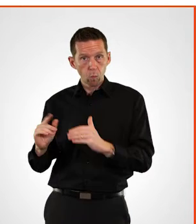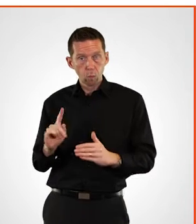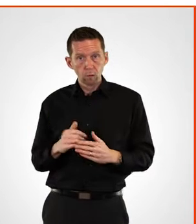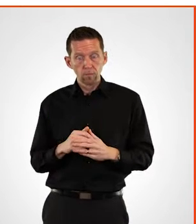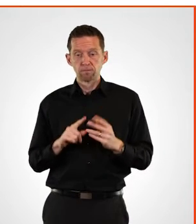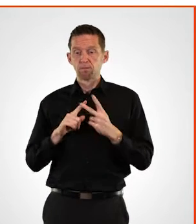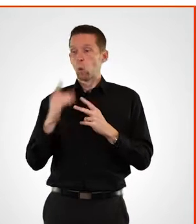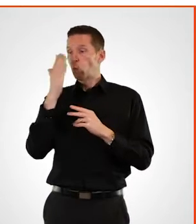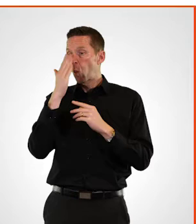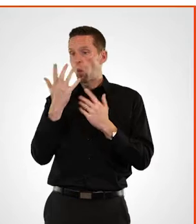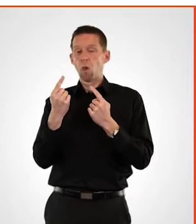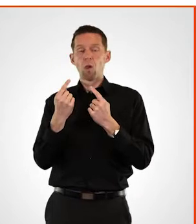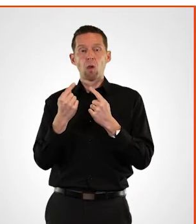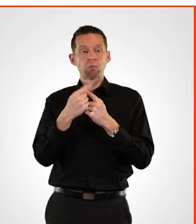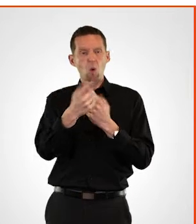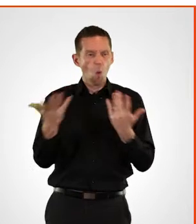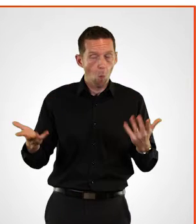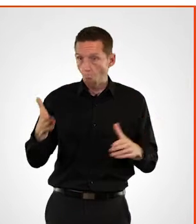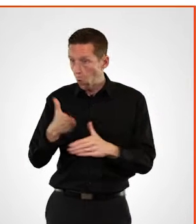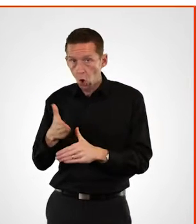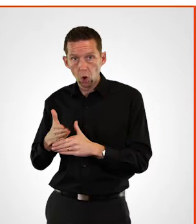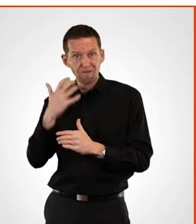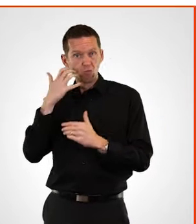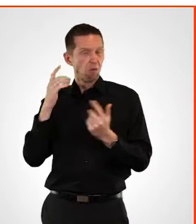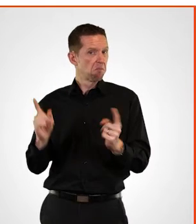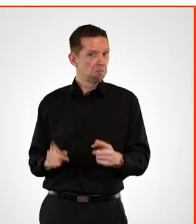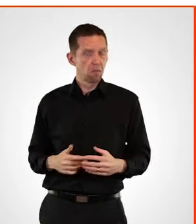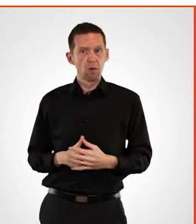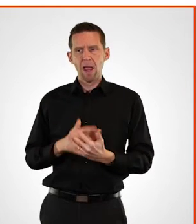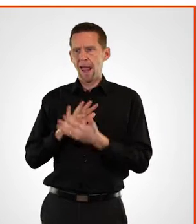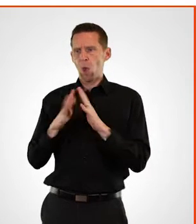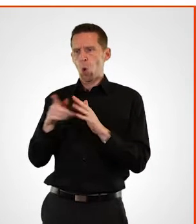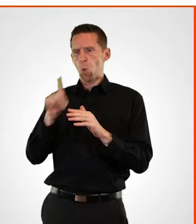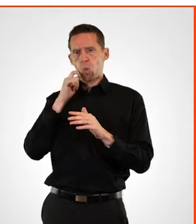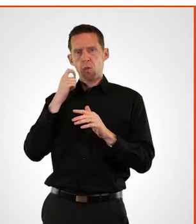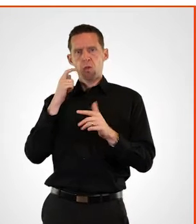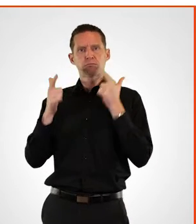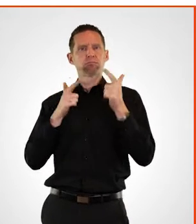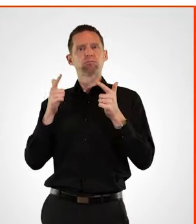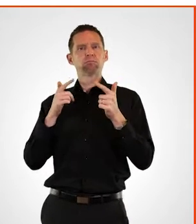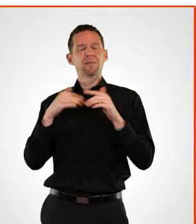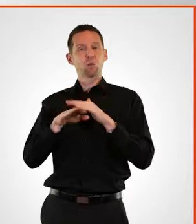How are you going to get from school to work? How are you going to get around the community?"